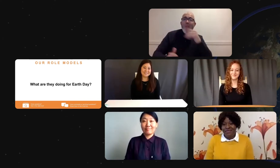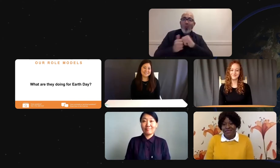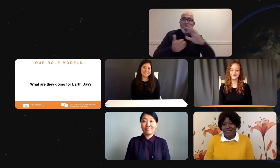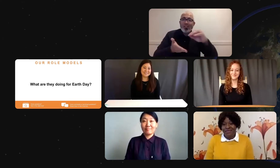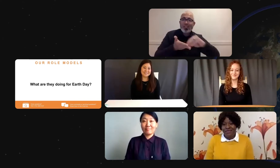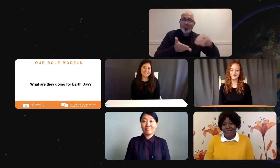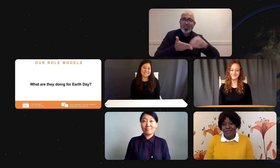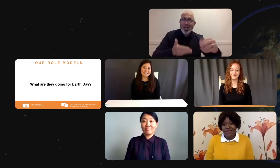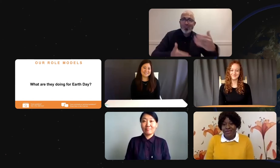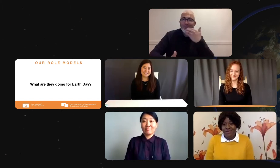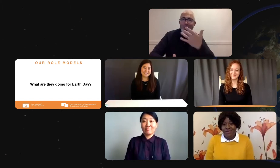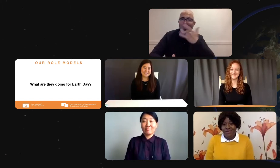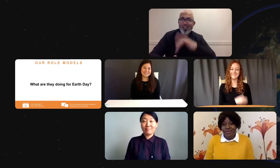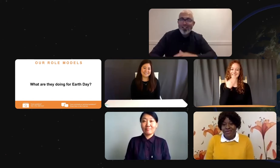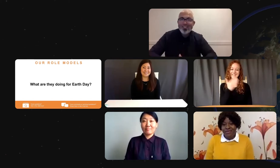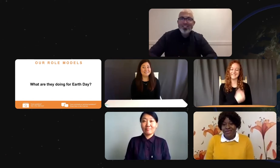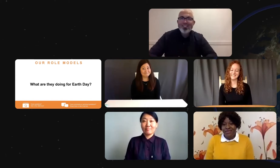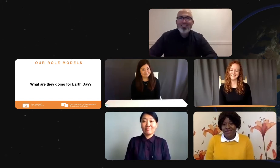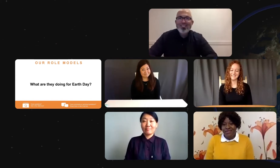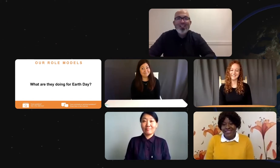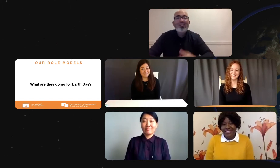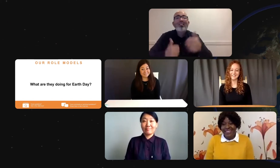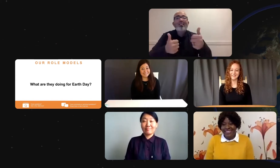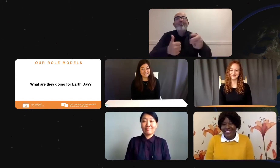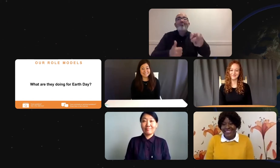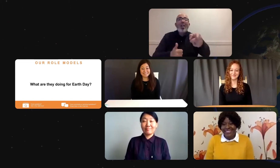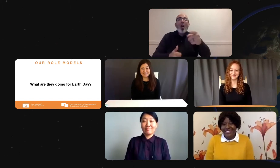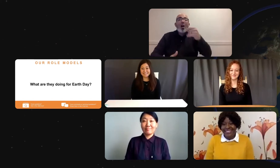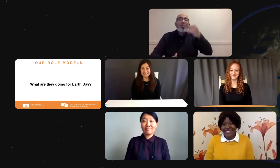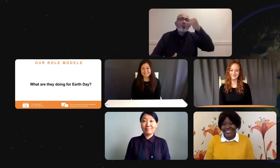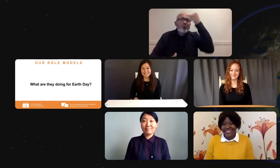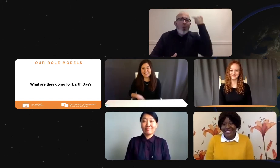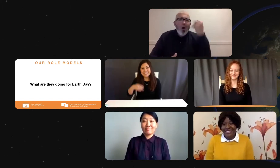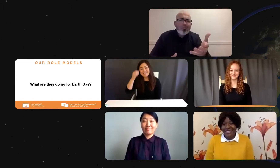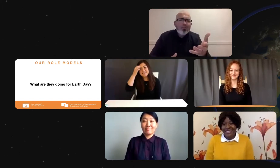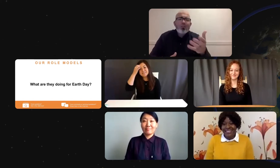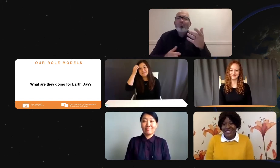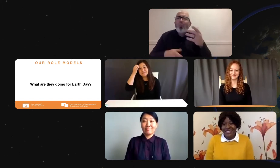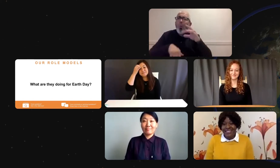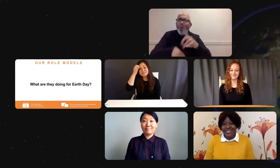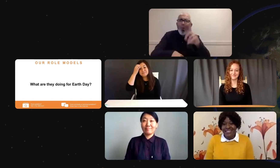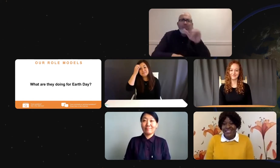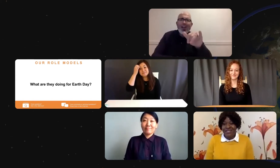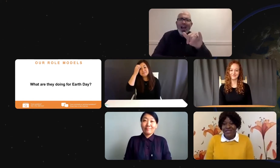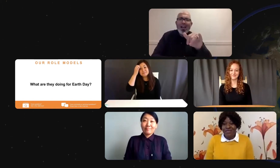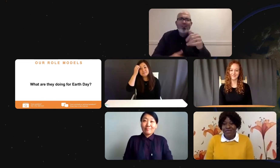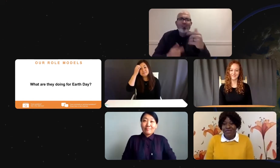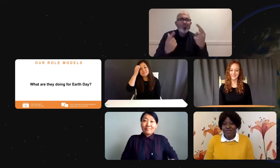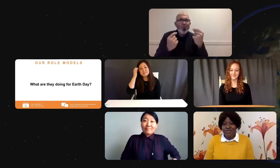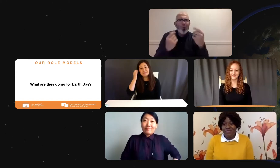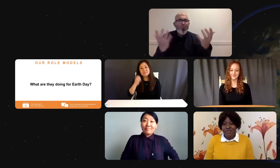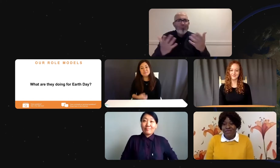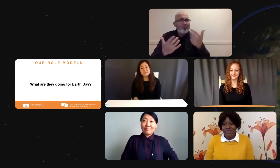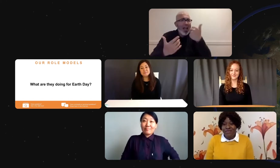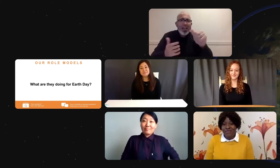Thank you, and good luck with your dissertation!